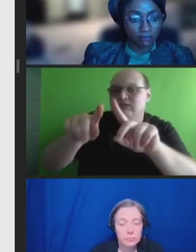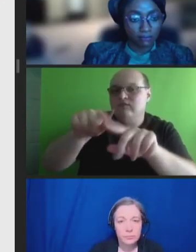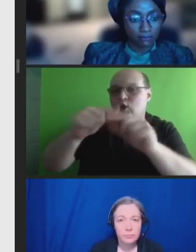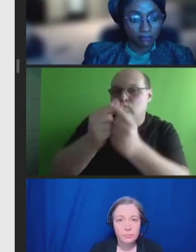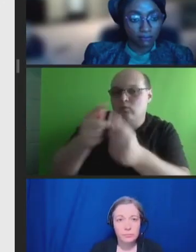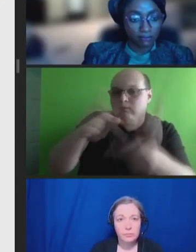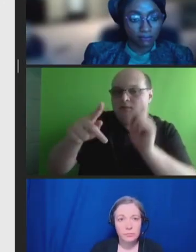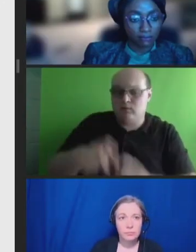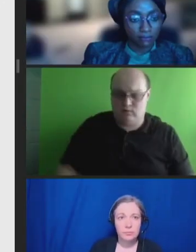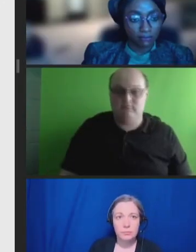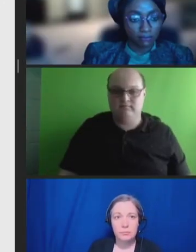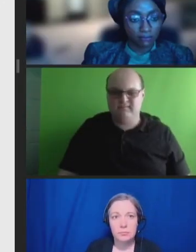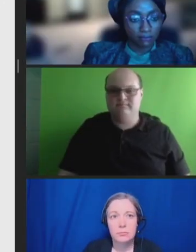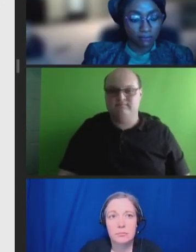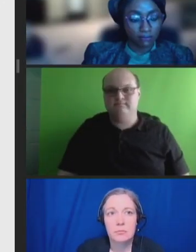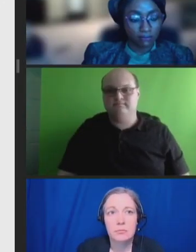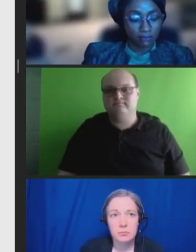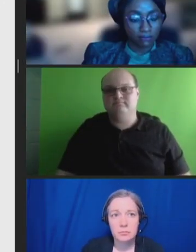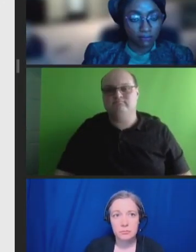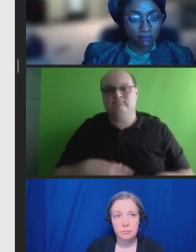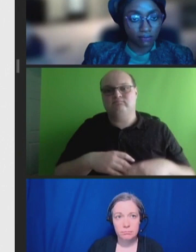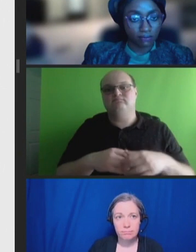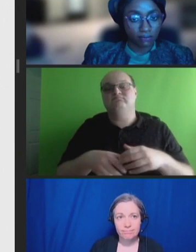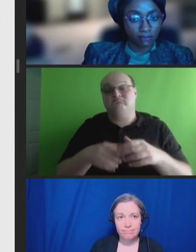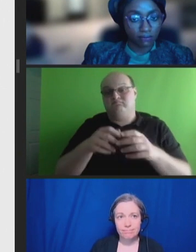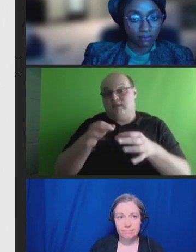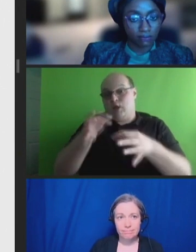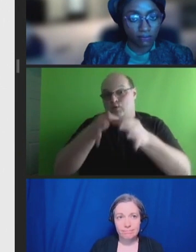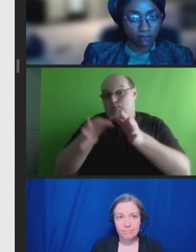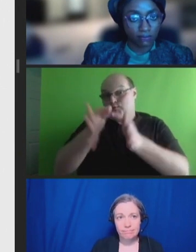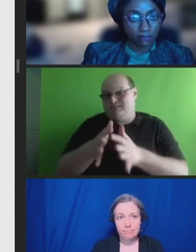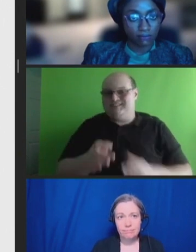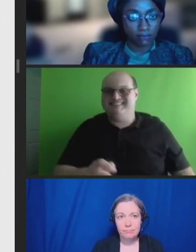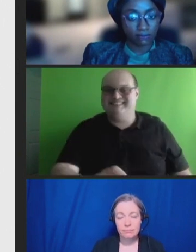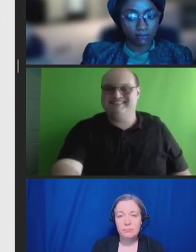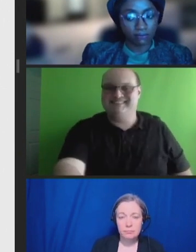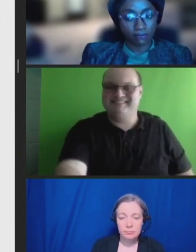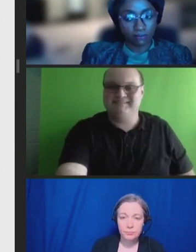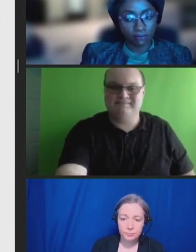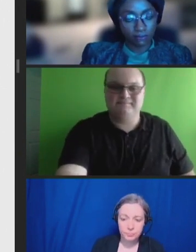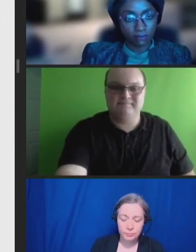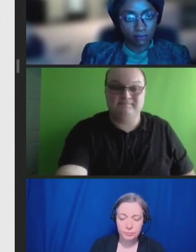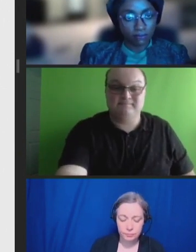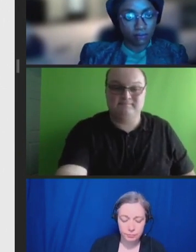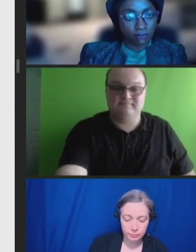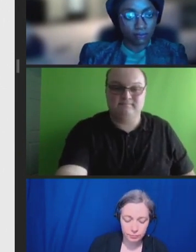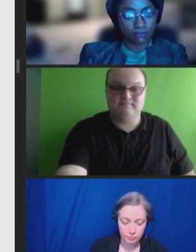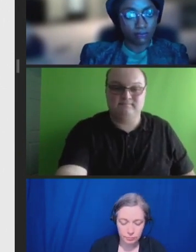And then finally, I -- you know, I mentioned too adult immunization, you know, again, the promotion